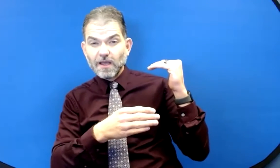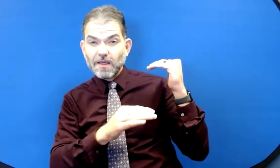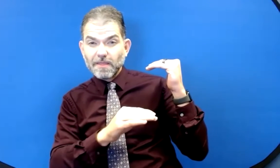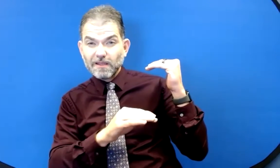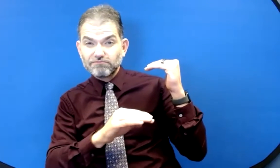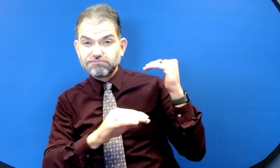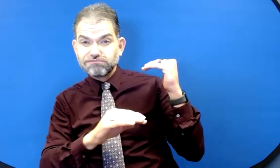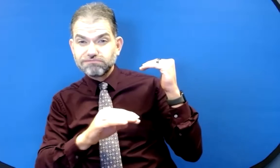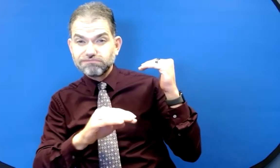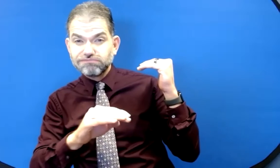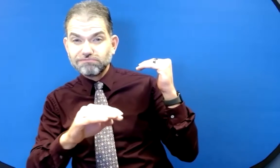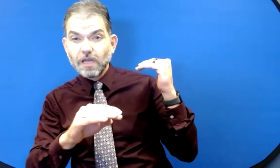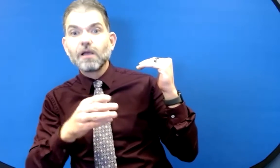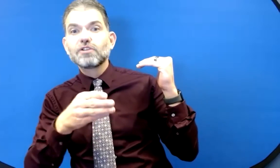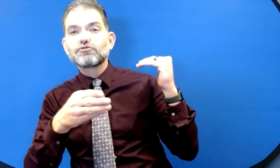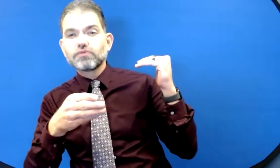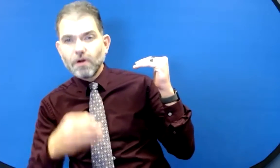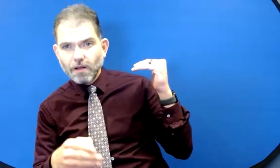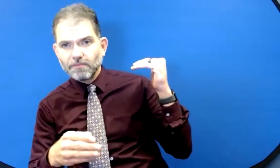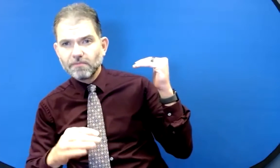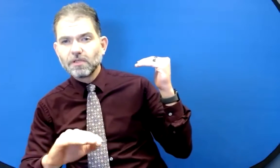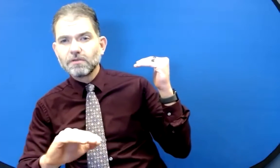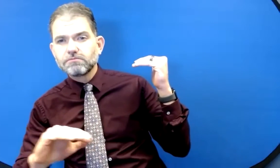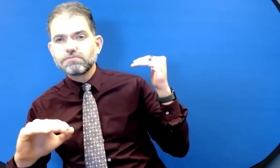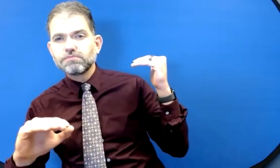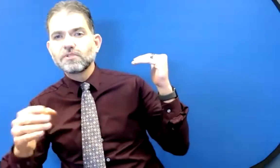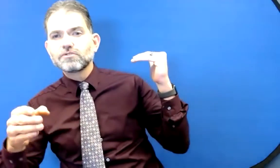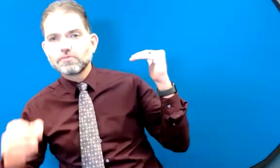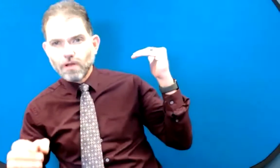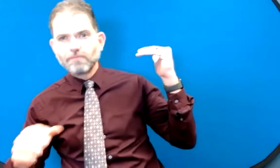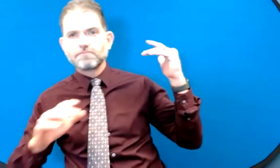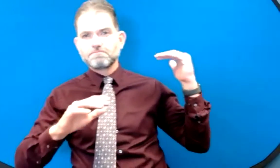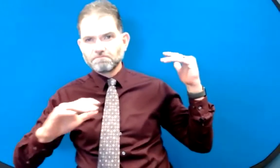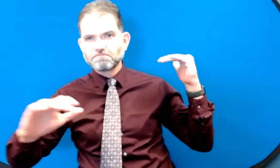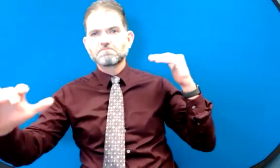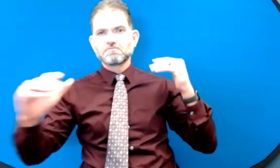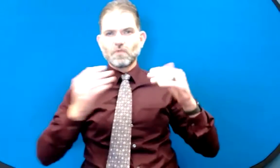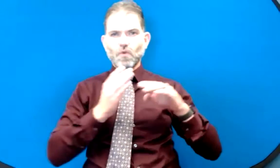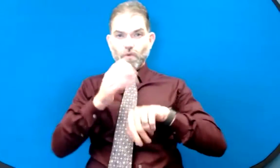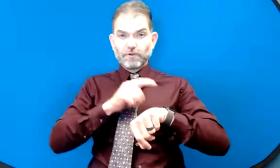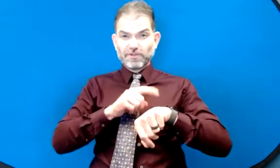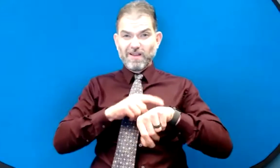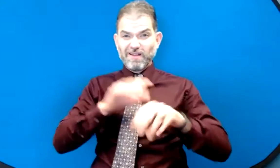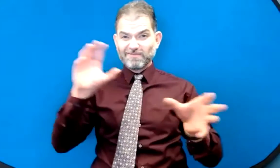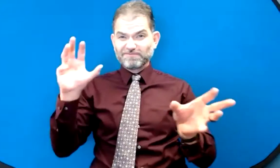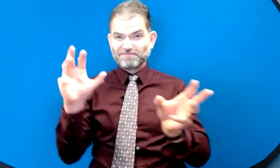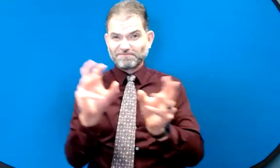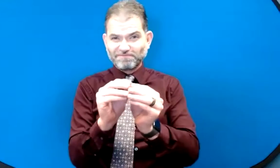ASL Interpreter: fine to a certain time, and then there'll be a rapid decline. ASL Interpreter: They'll stabilize until another period of decline.